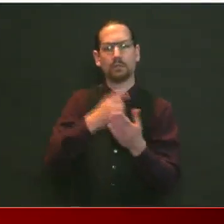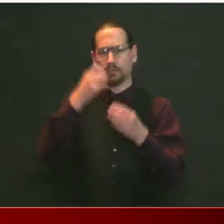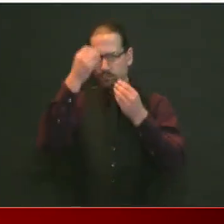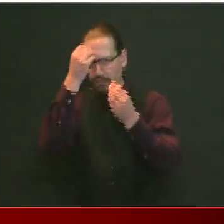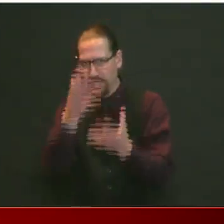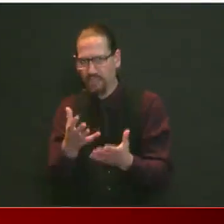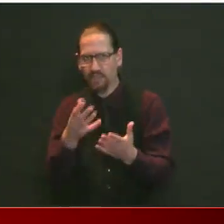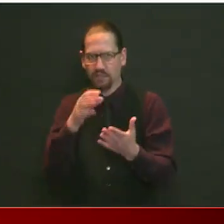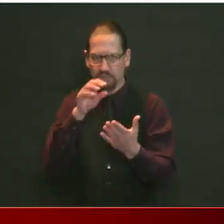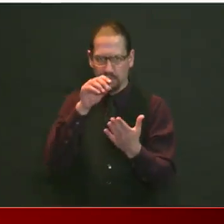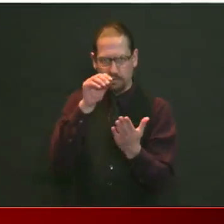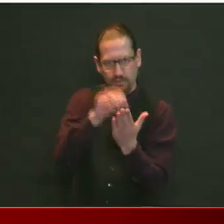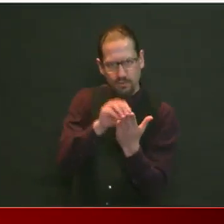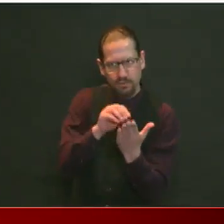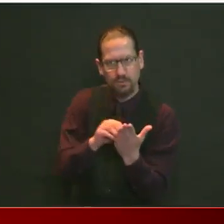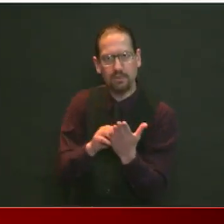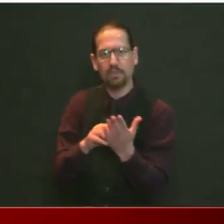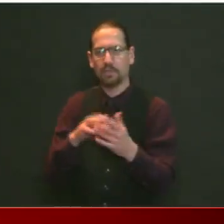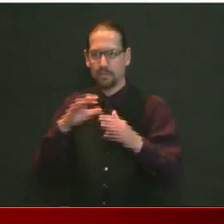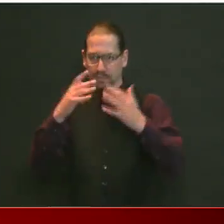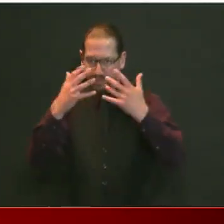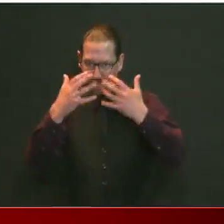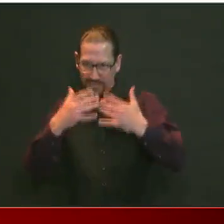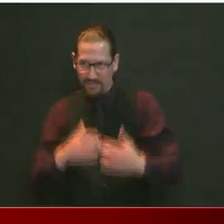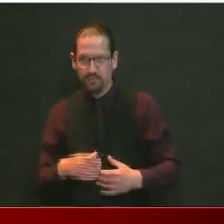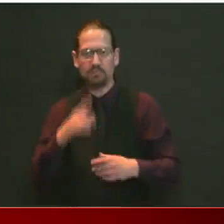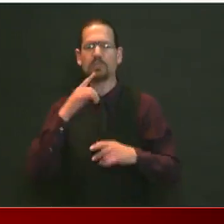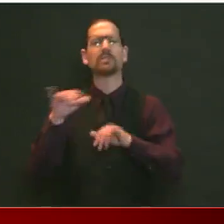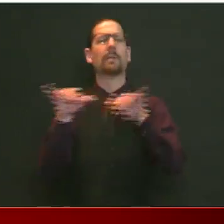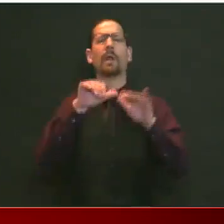TASK FORCE IS REALLY TO HELP US UNDERSTAND MORE ABOUT THE ANTIBODIES WHICH IS WHERE